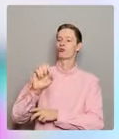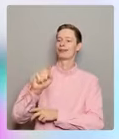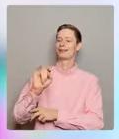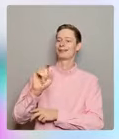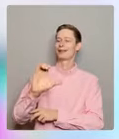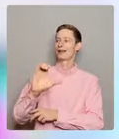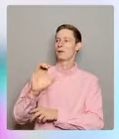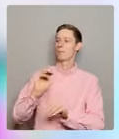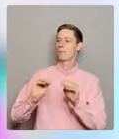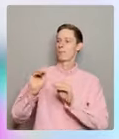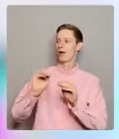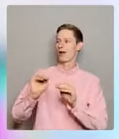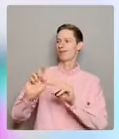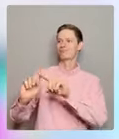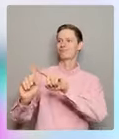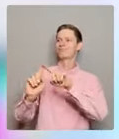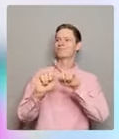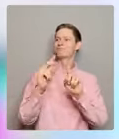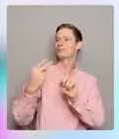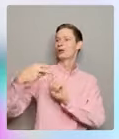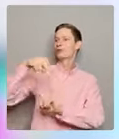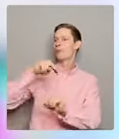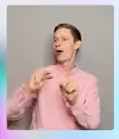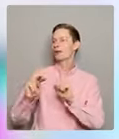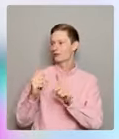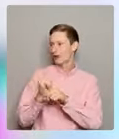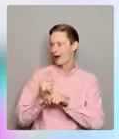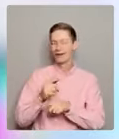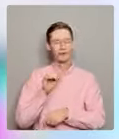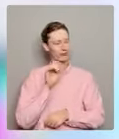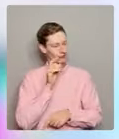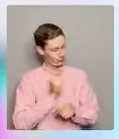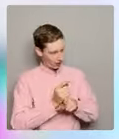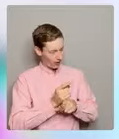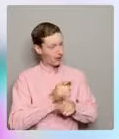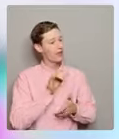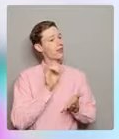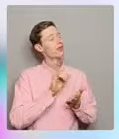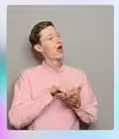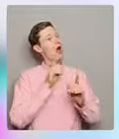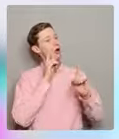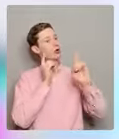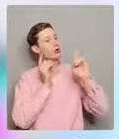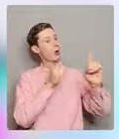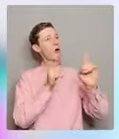in a realistic game is different. Yeah, and it's with this kind of heightened desire